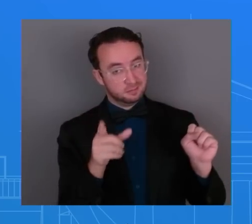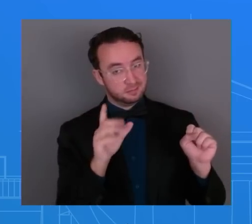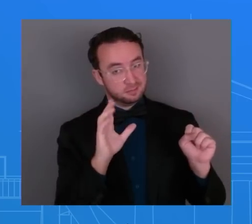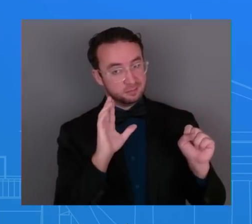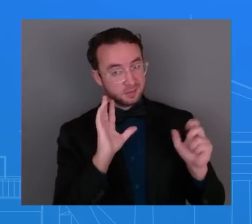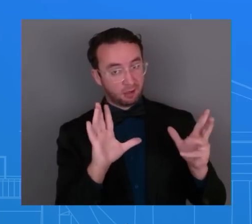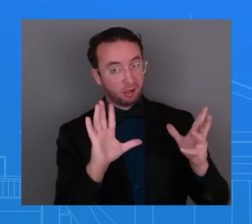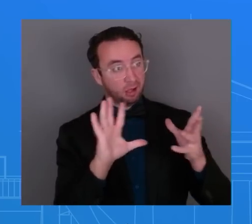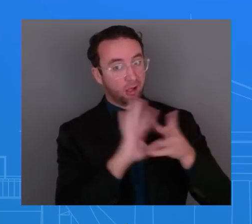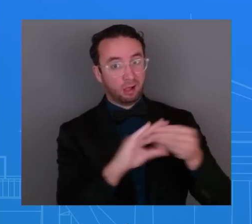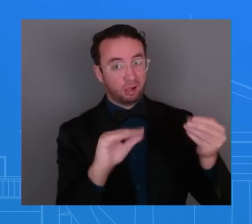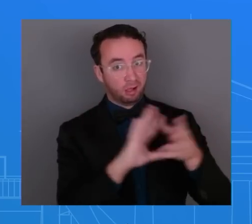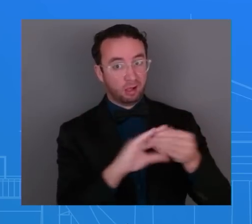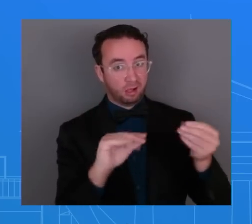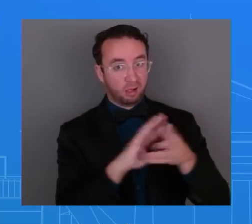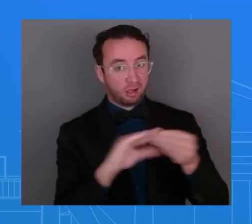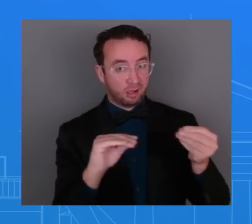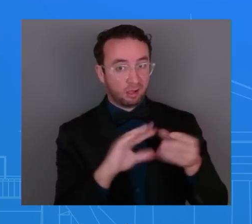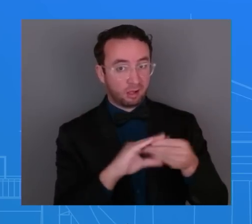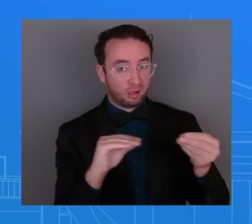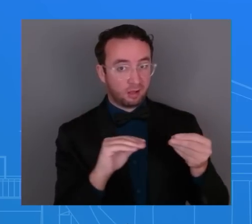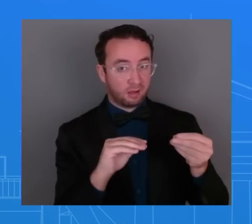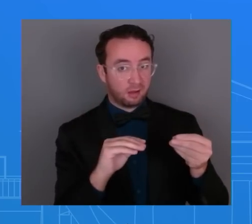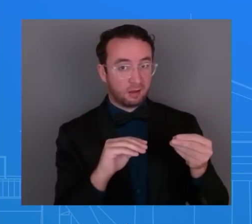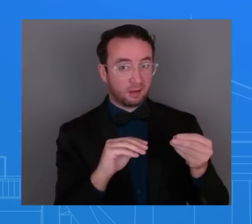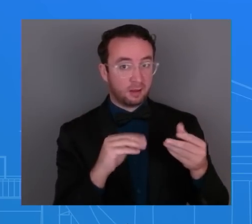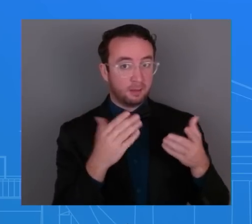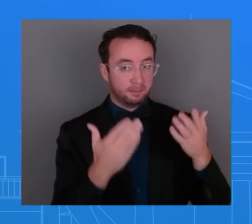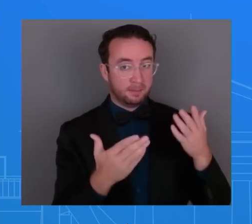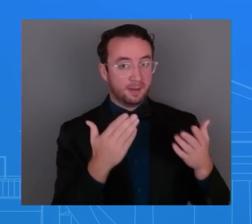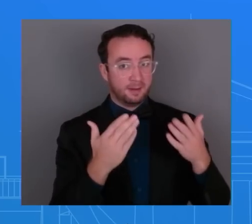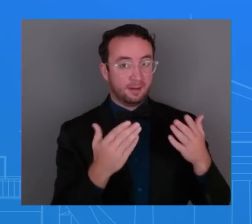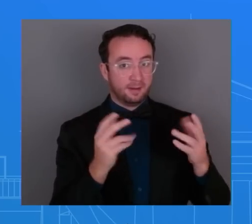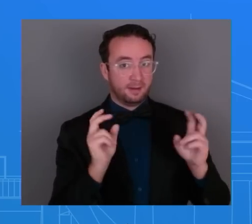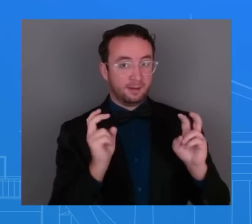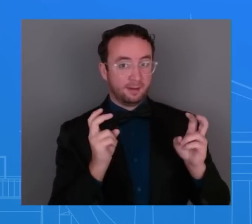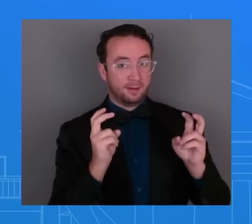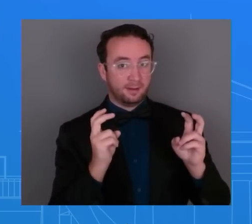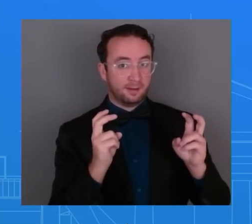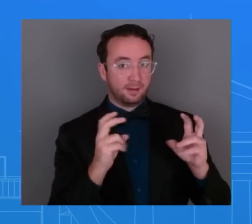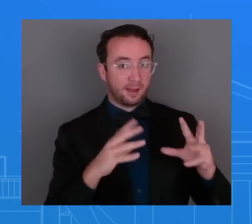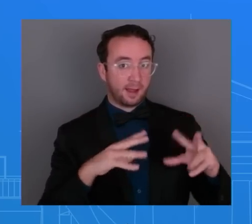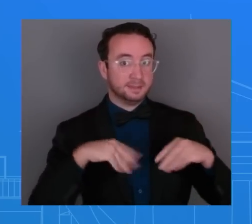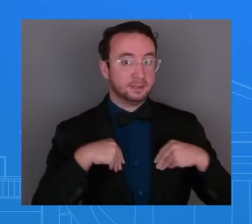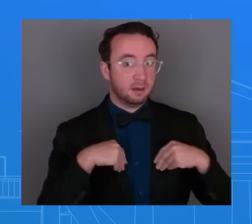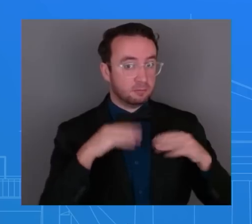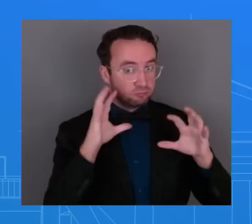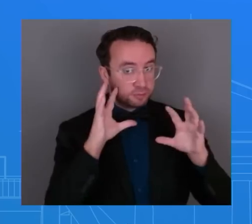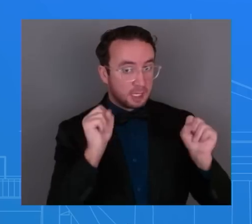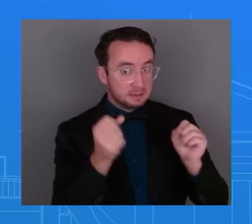I'm just going to go back to the Oval Office address, because I think that address really laid out in a very thoughtful,